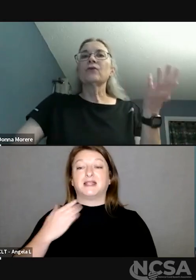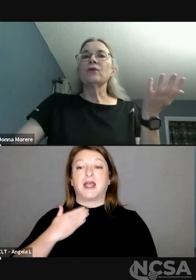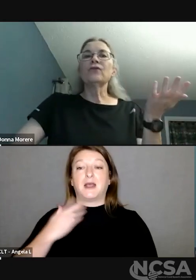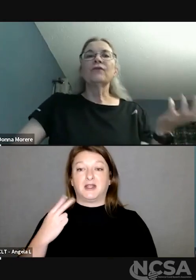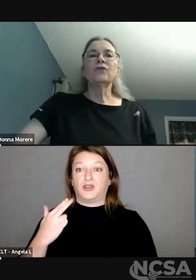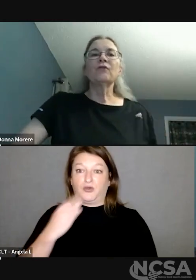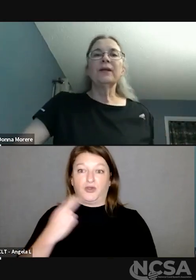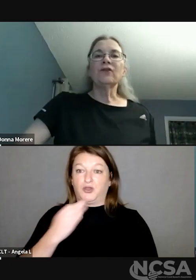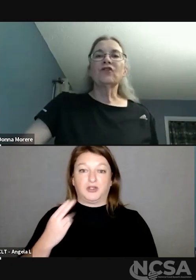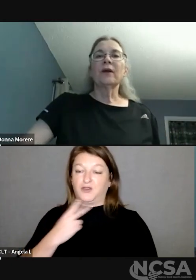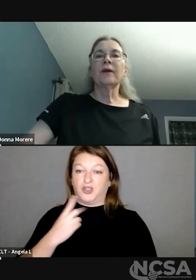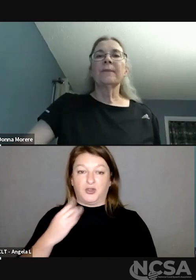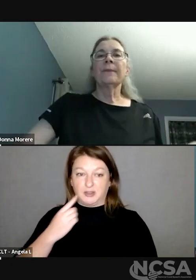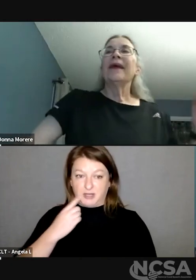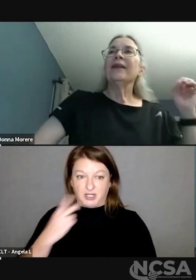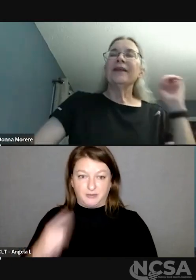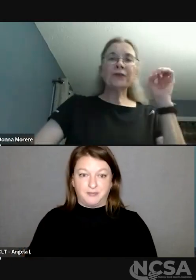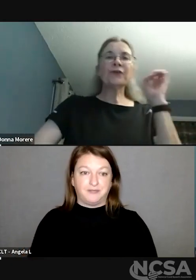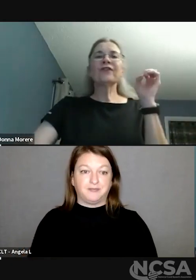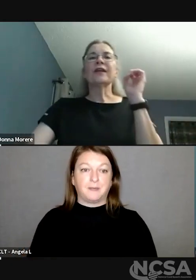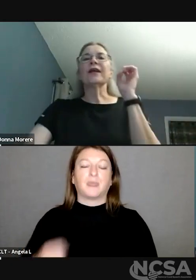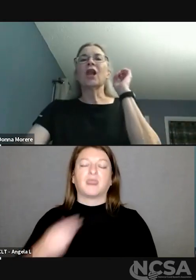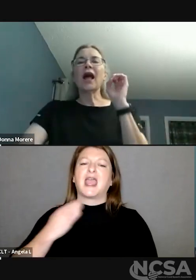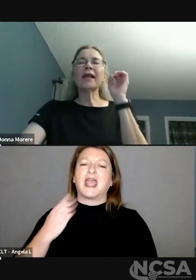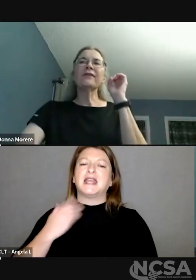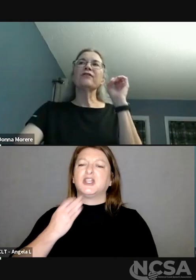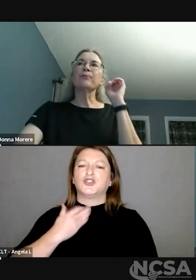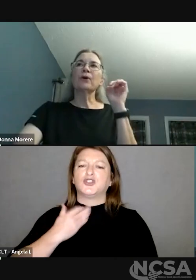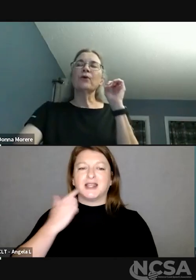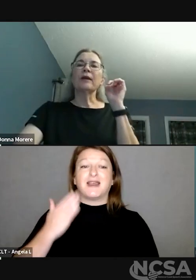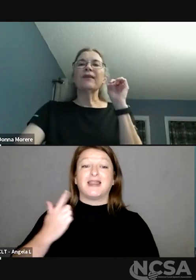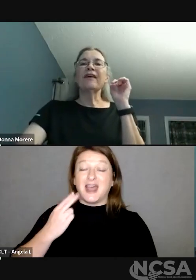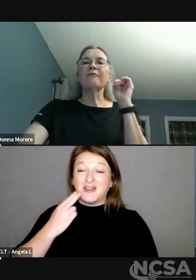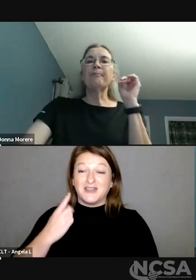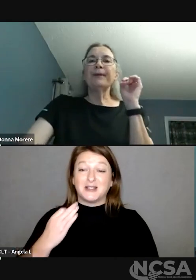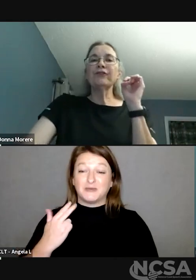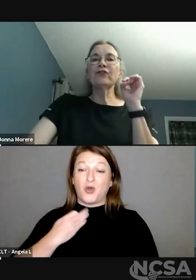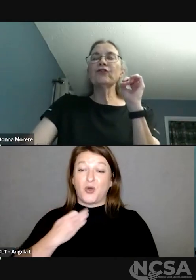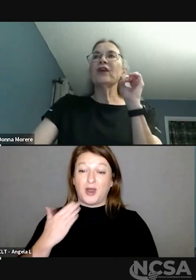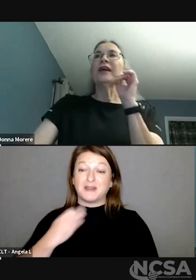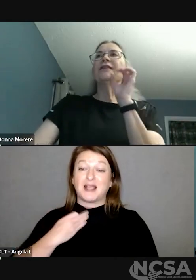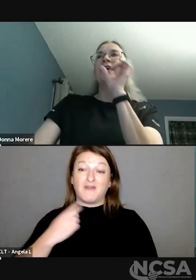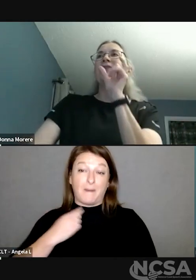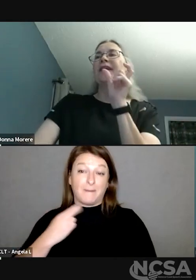the use of Cued Speech. Interestingly, a lot of these programs have picture that they